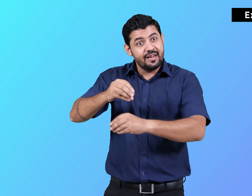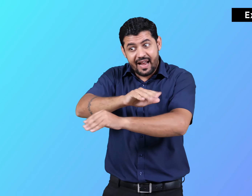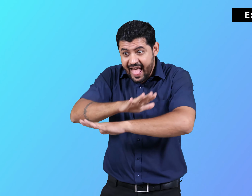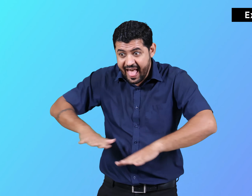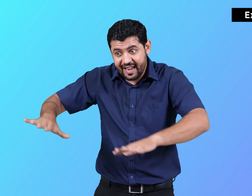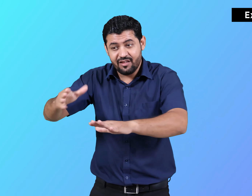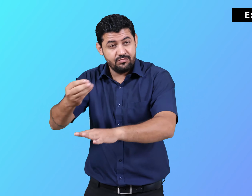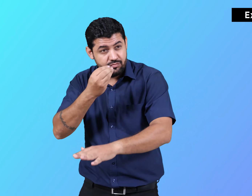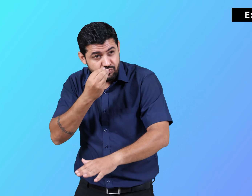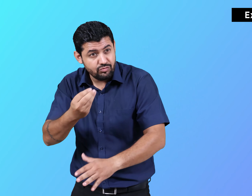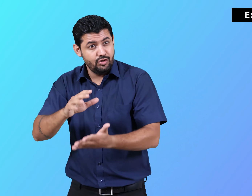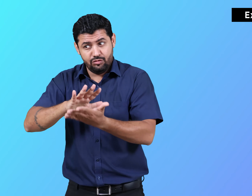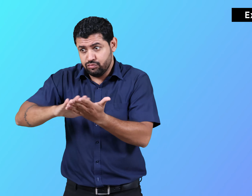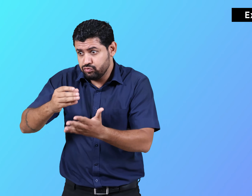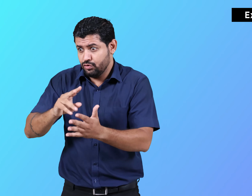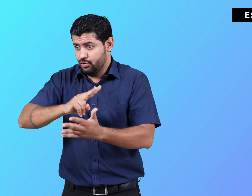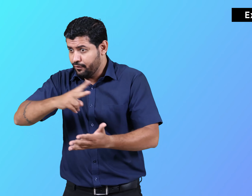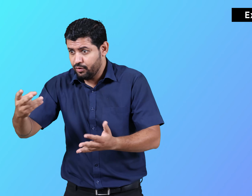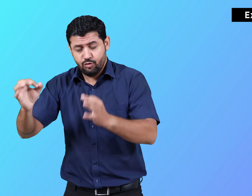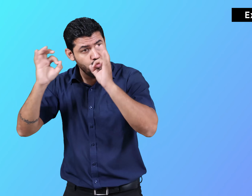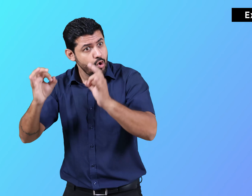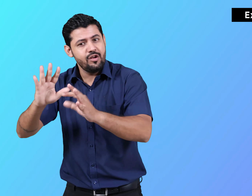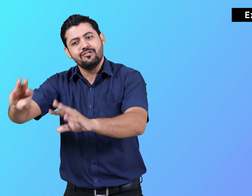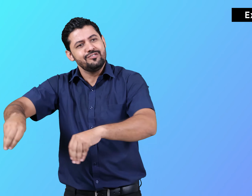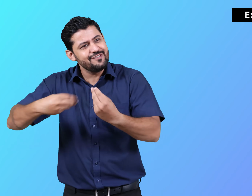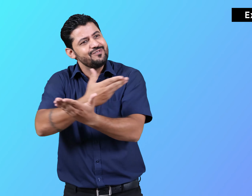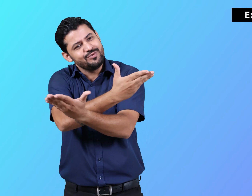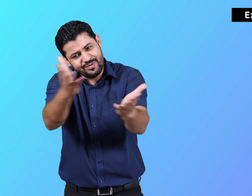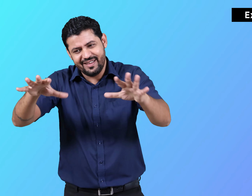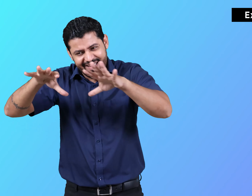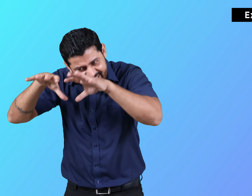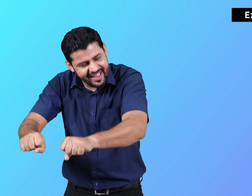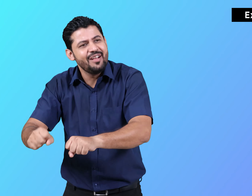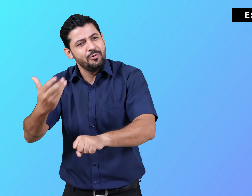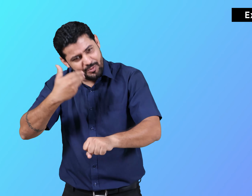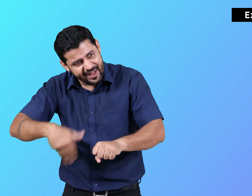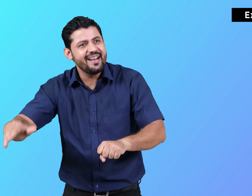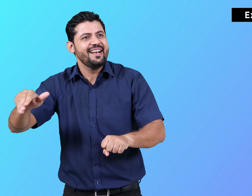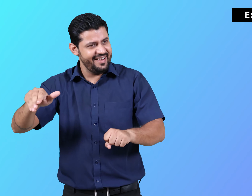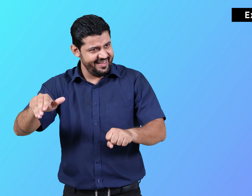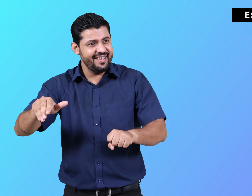After the Lord leads you to the land filled with many good things,